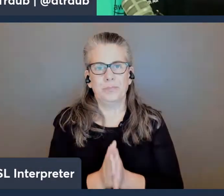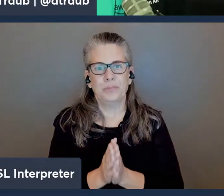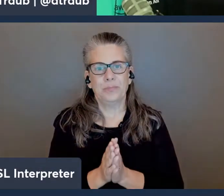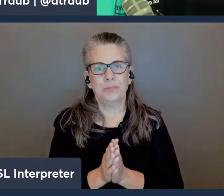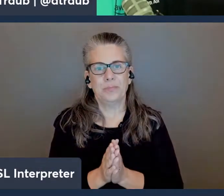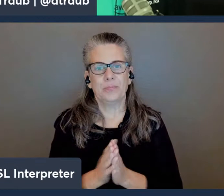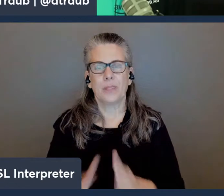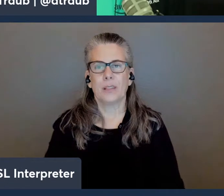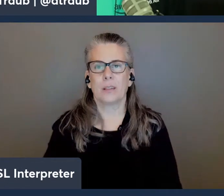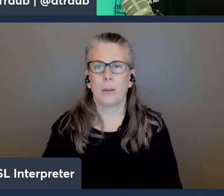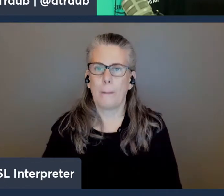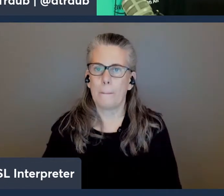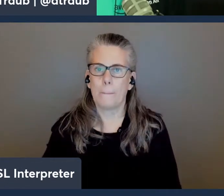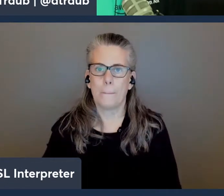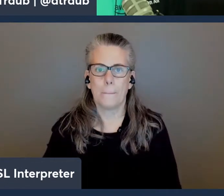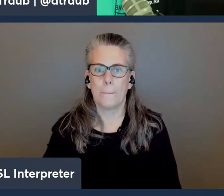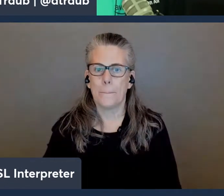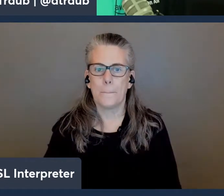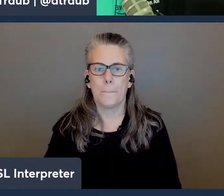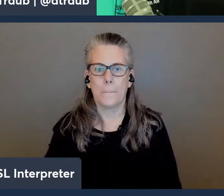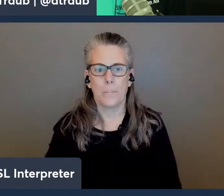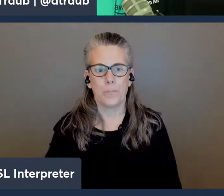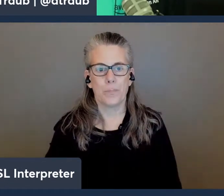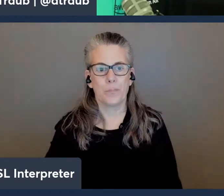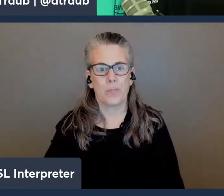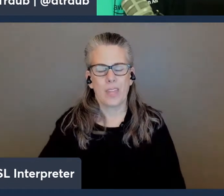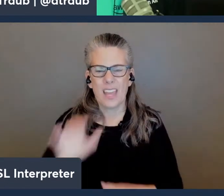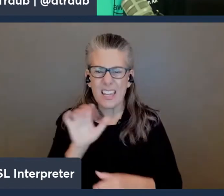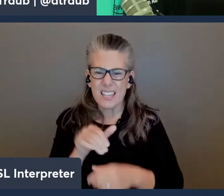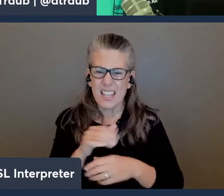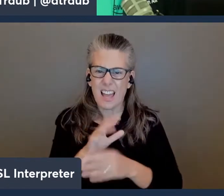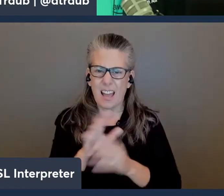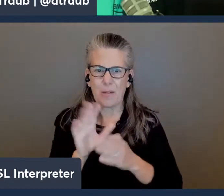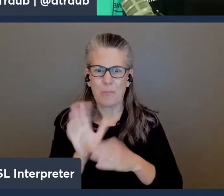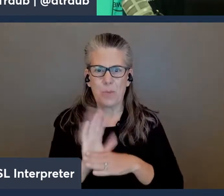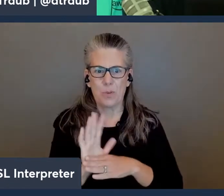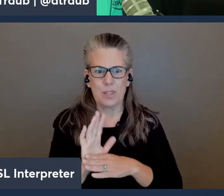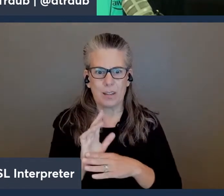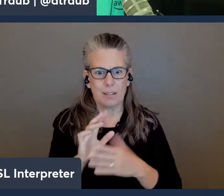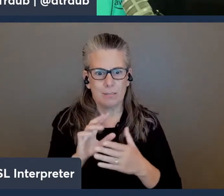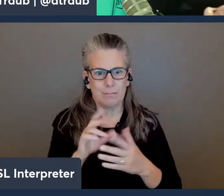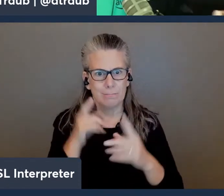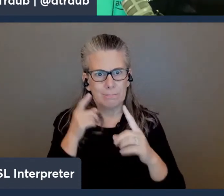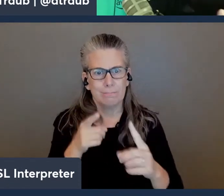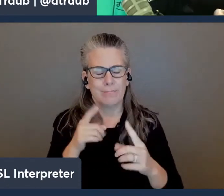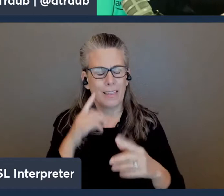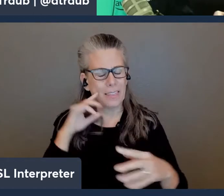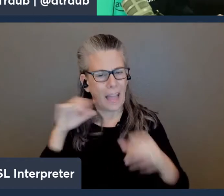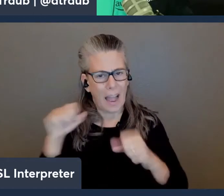Is that video intentionally loud so it can be just like audible to everybody or we can wake up people?